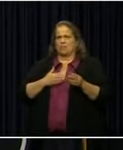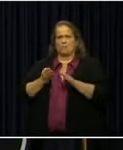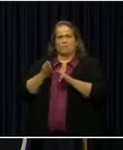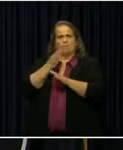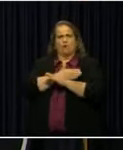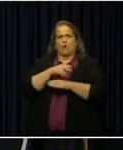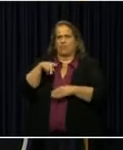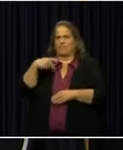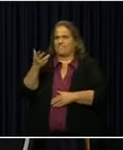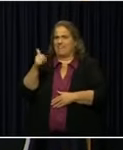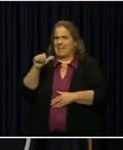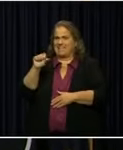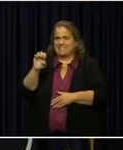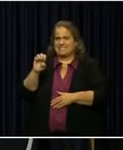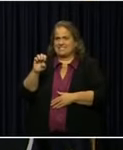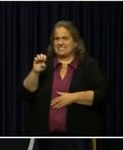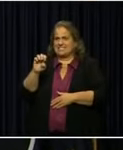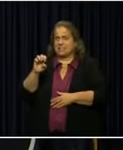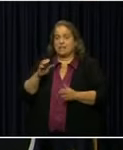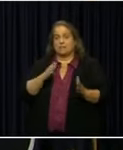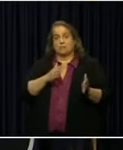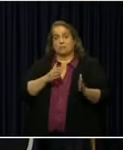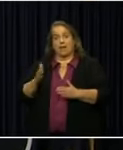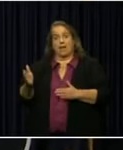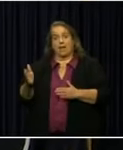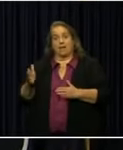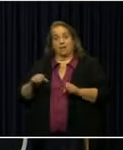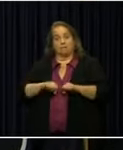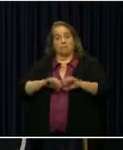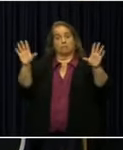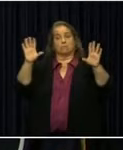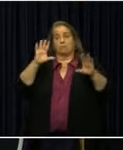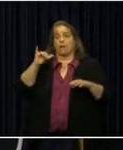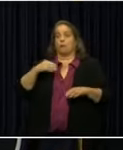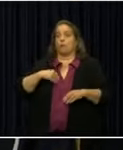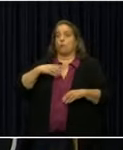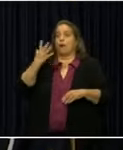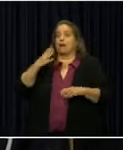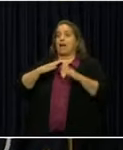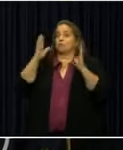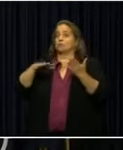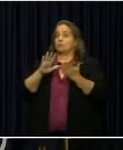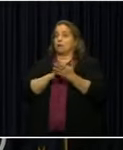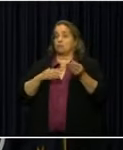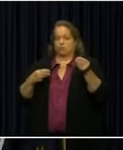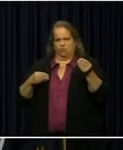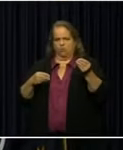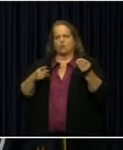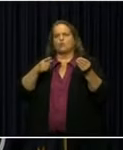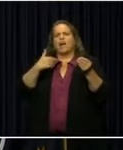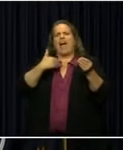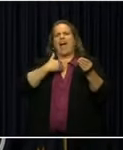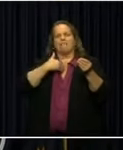THAT YOU'RE GOING UP, NOT THAT YOU ARE IN THE PLATEAU, BUT YOU